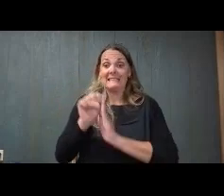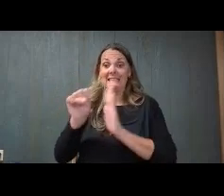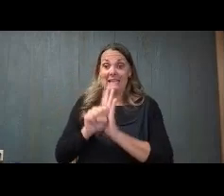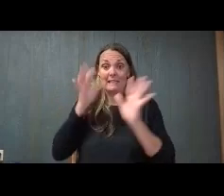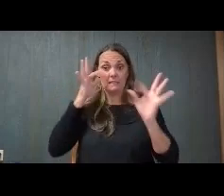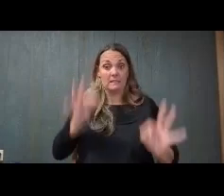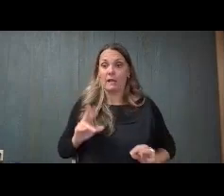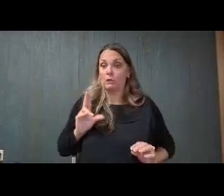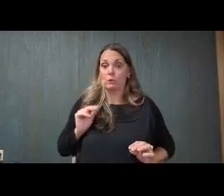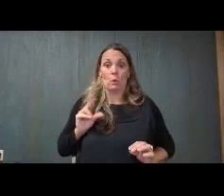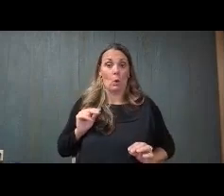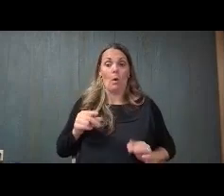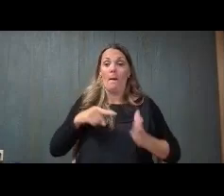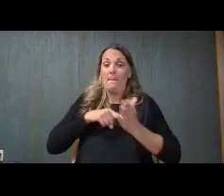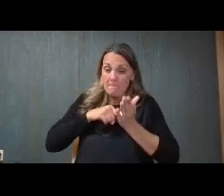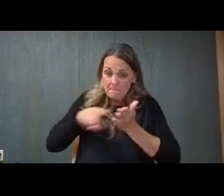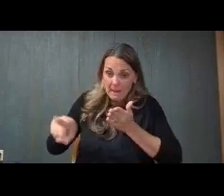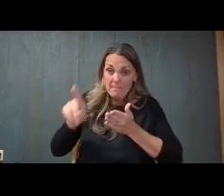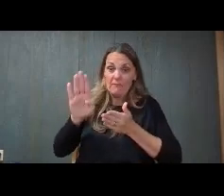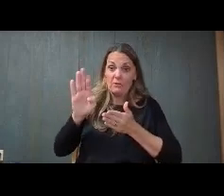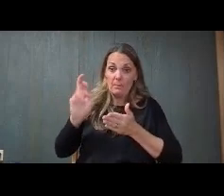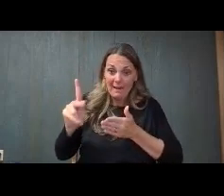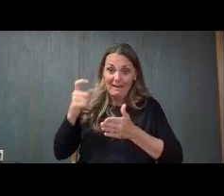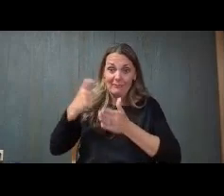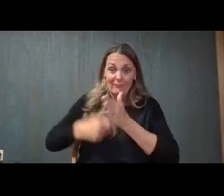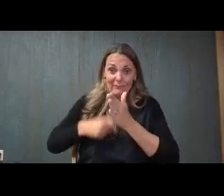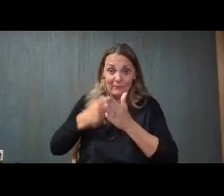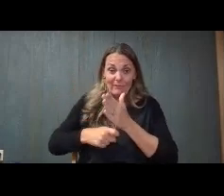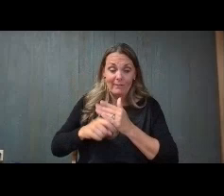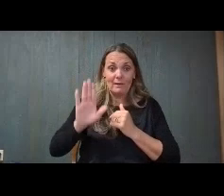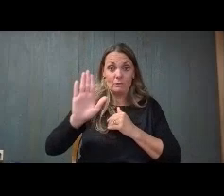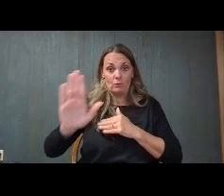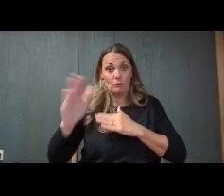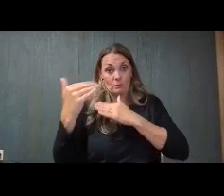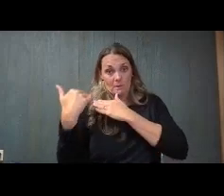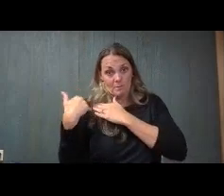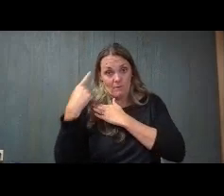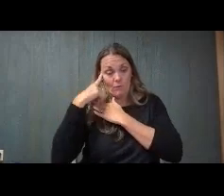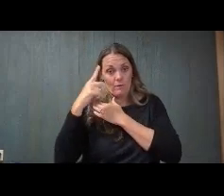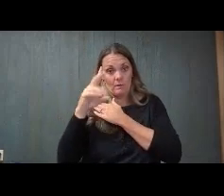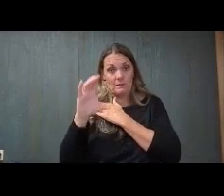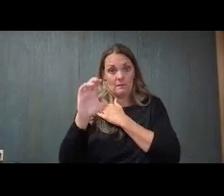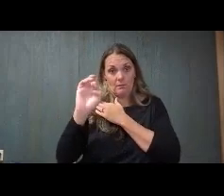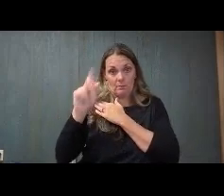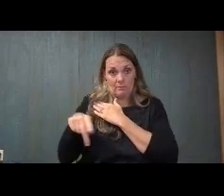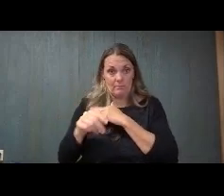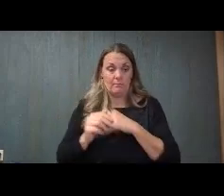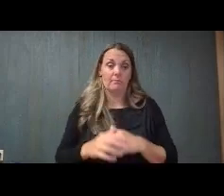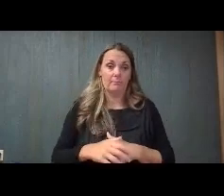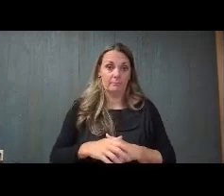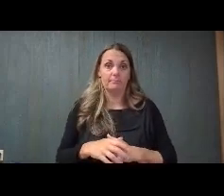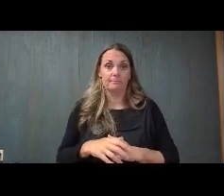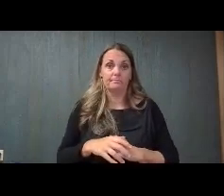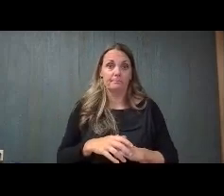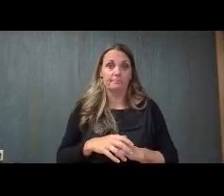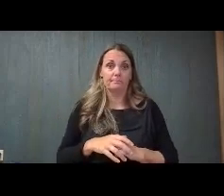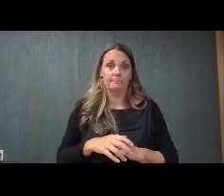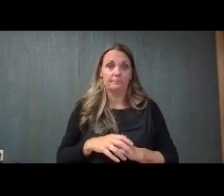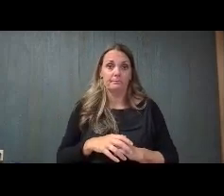so payment of the bank fee, if there is one, is the responsibility of the CRP. Monthly claim.